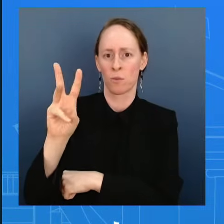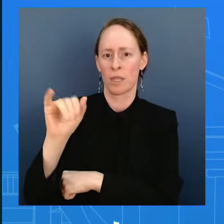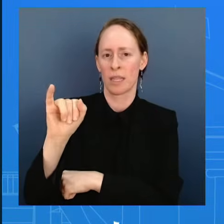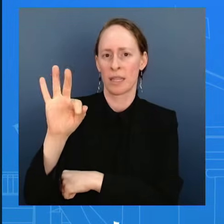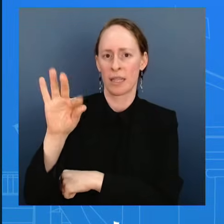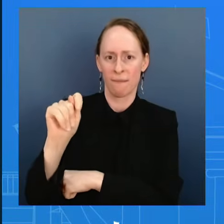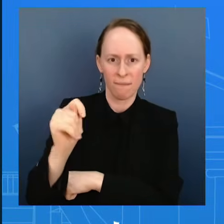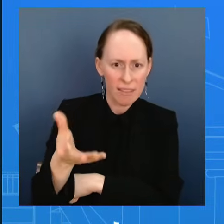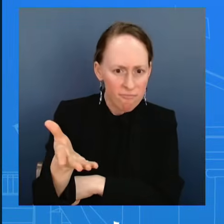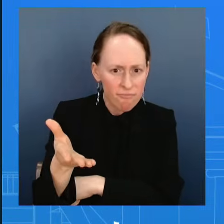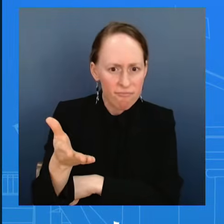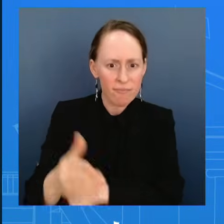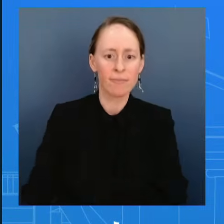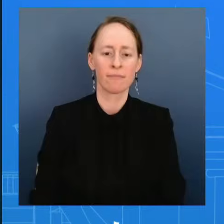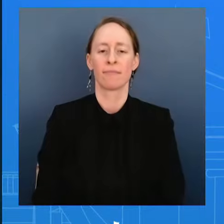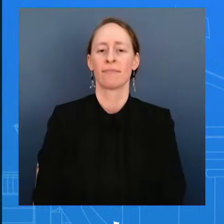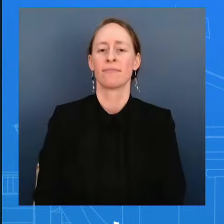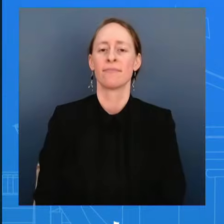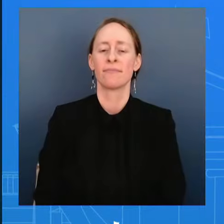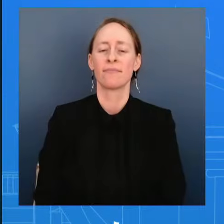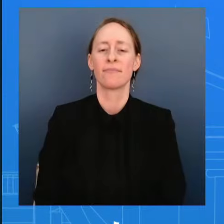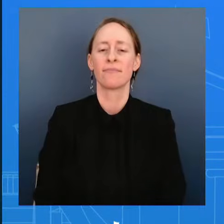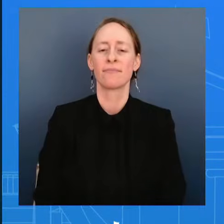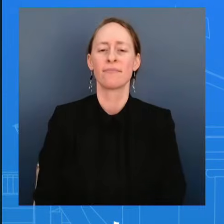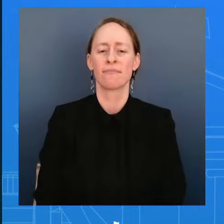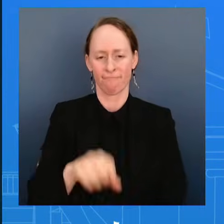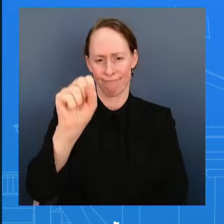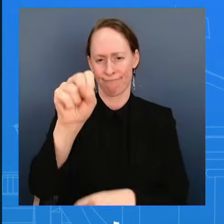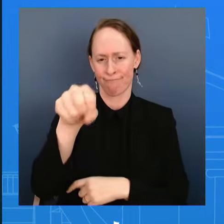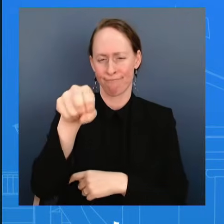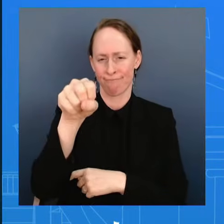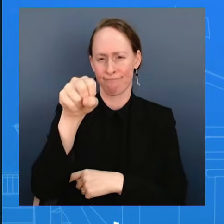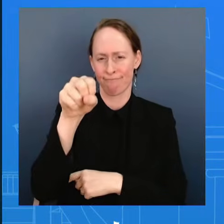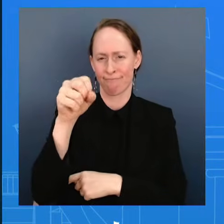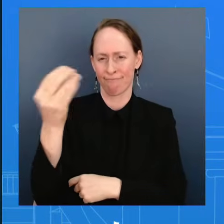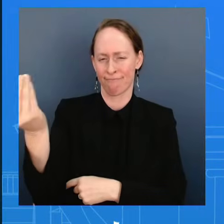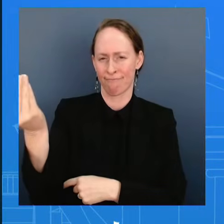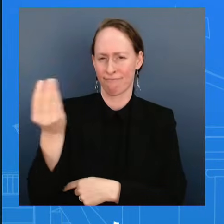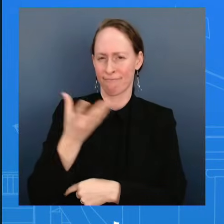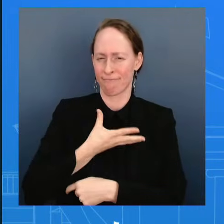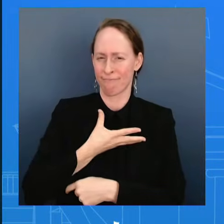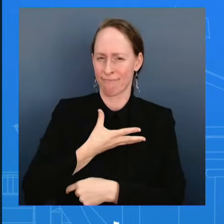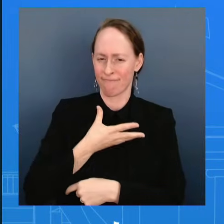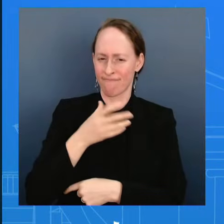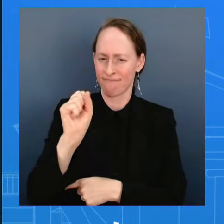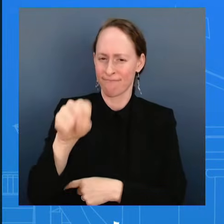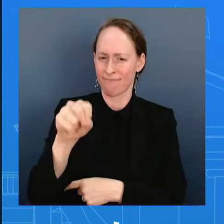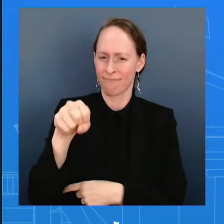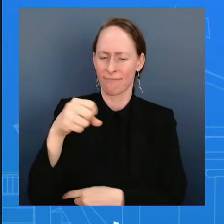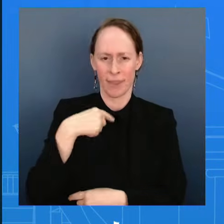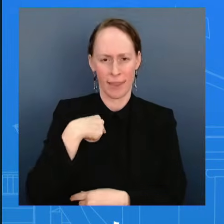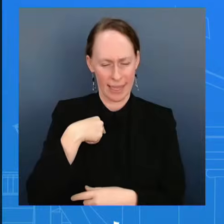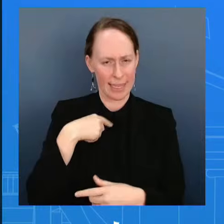And so, we're going to focus on the middle class, the American people, working people, and seeing what else we can do to lower costs.